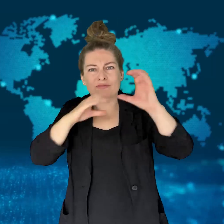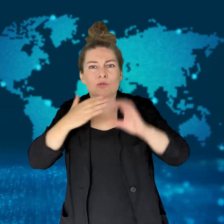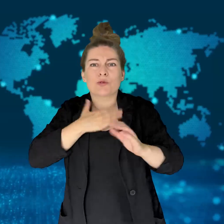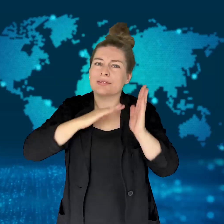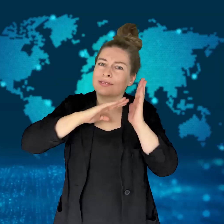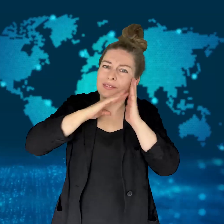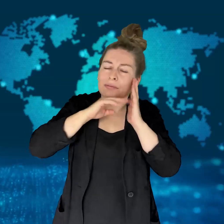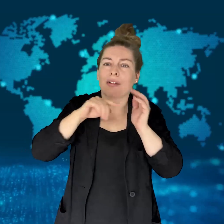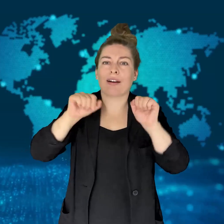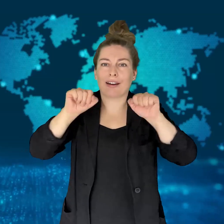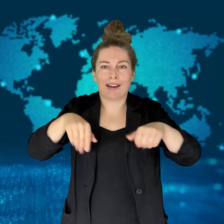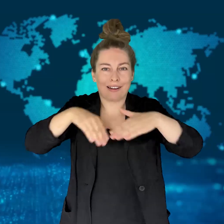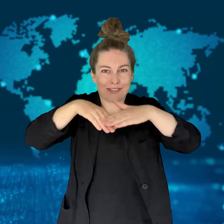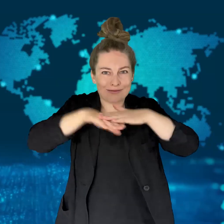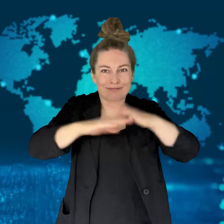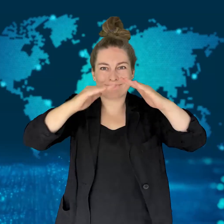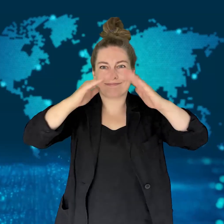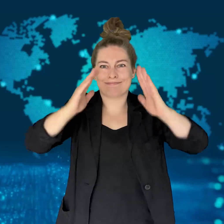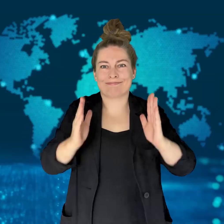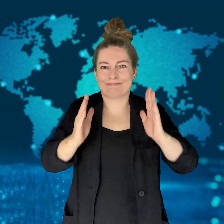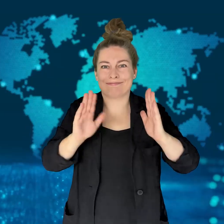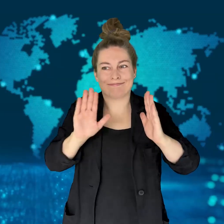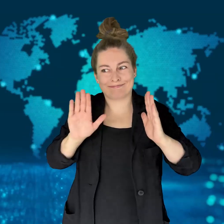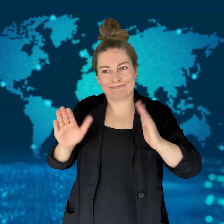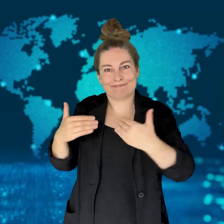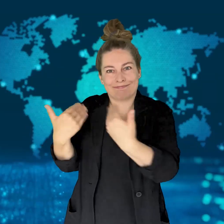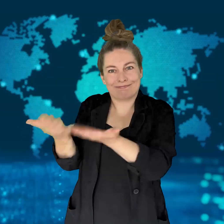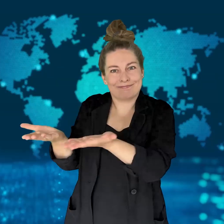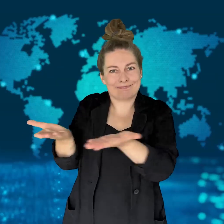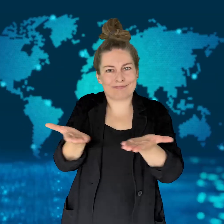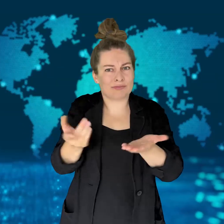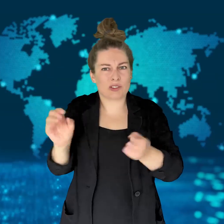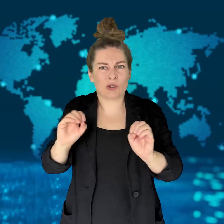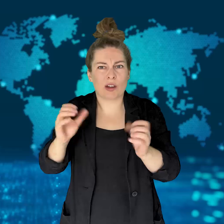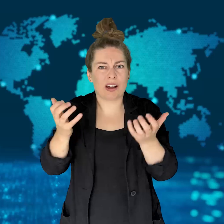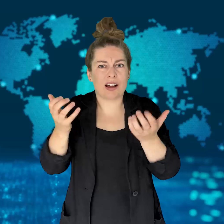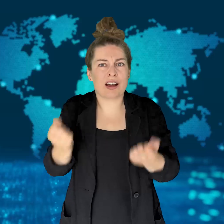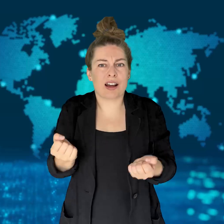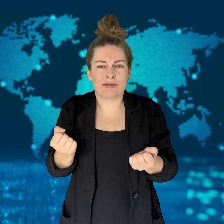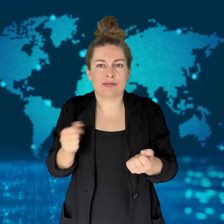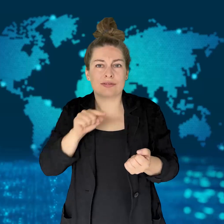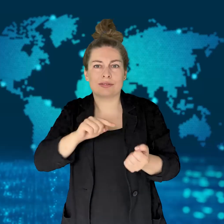The city argued the criminal penalties were for